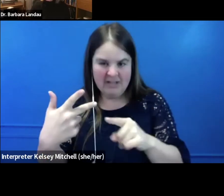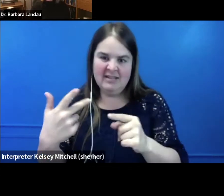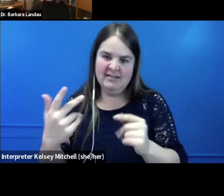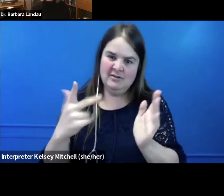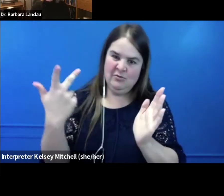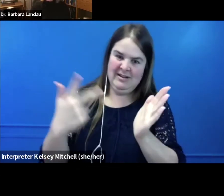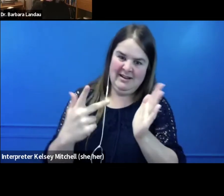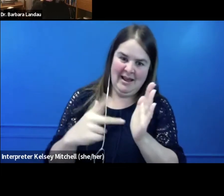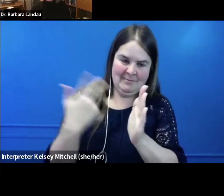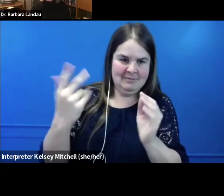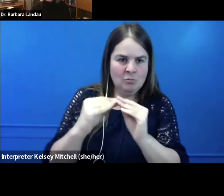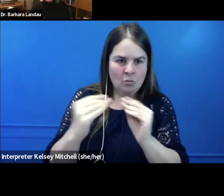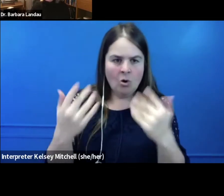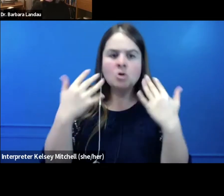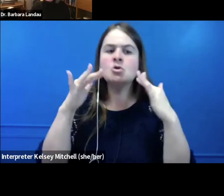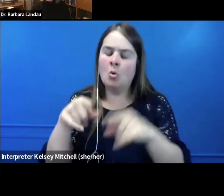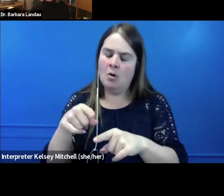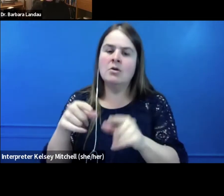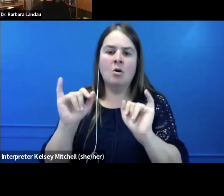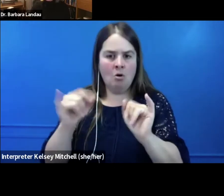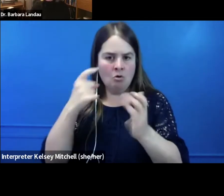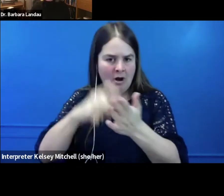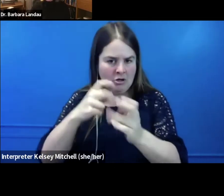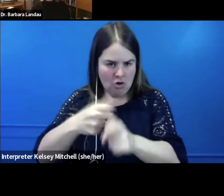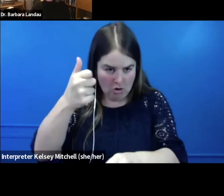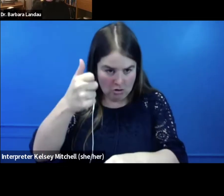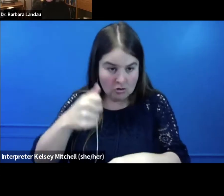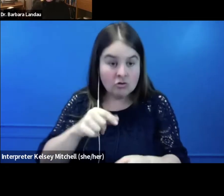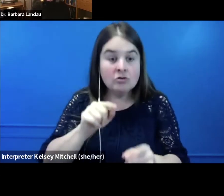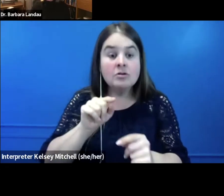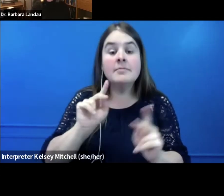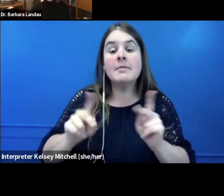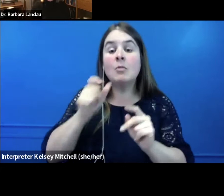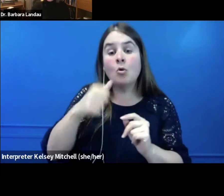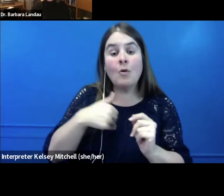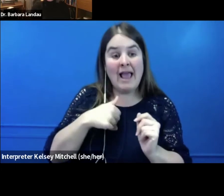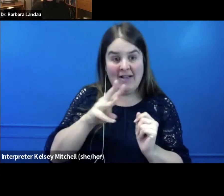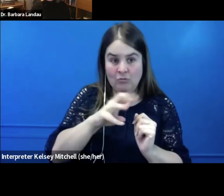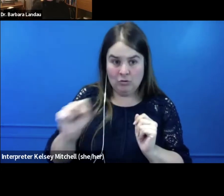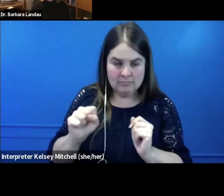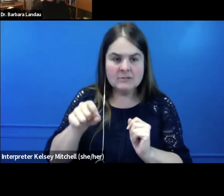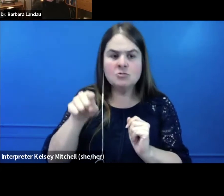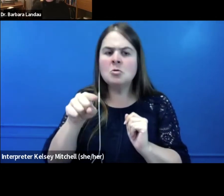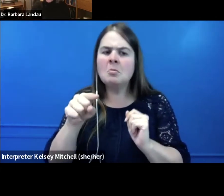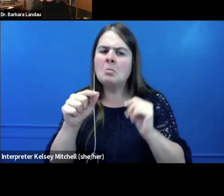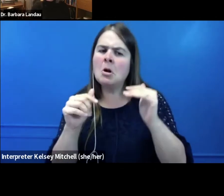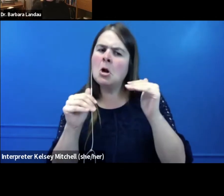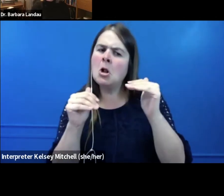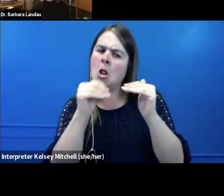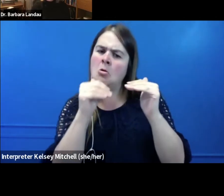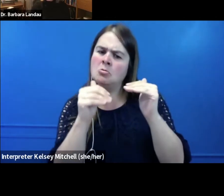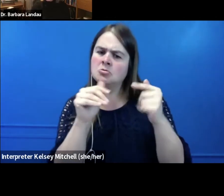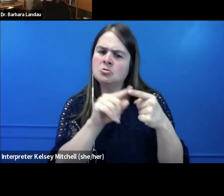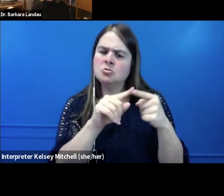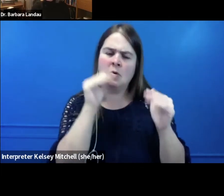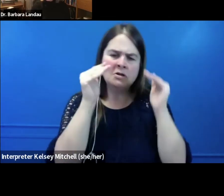see again is that the individuals with williams syndrome are very very close to